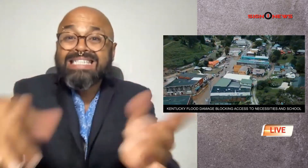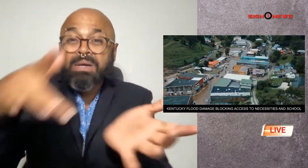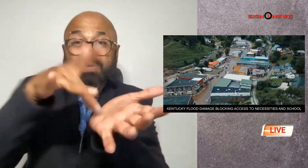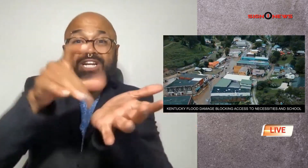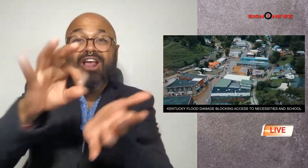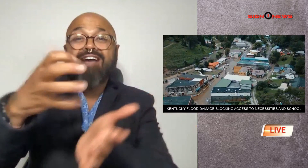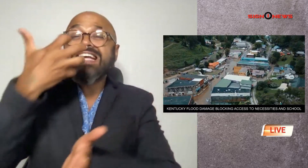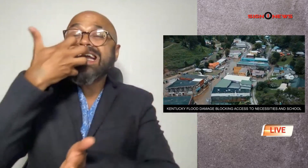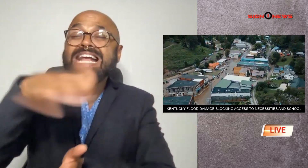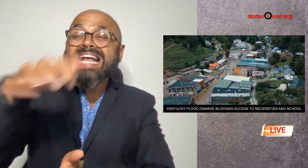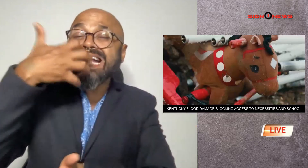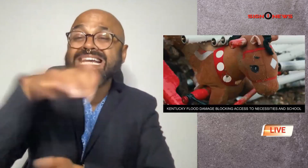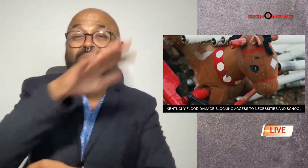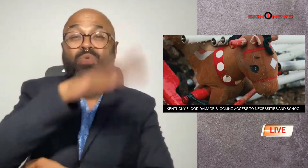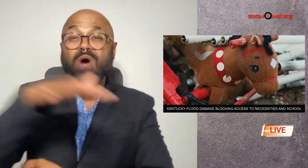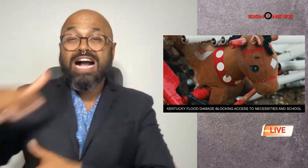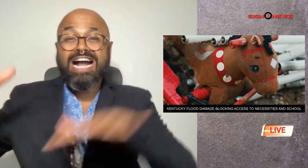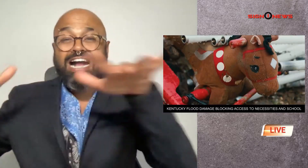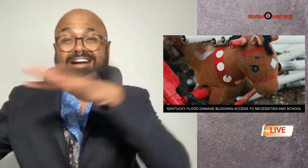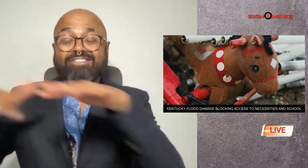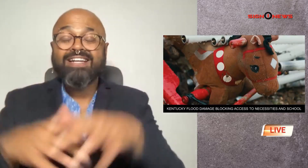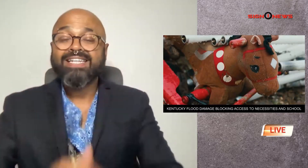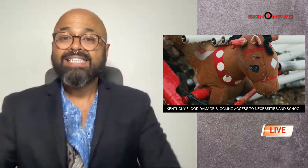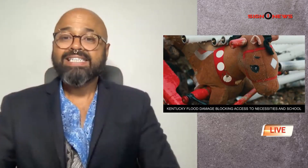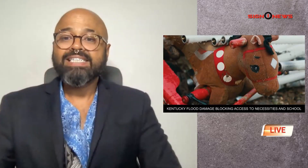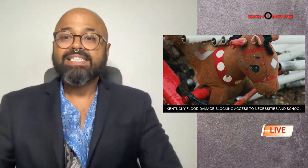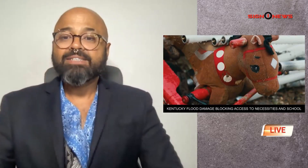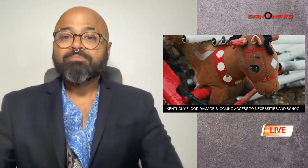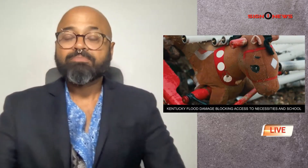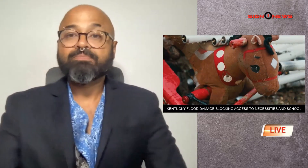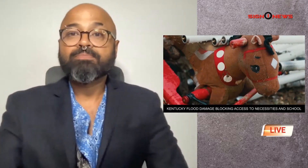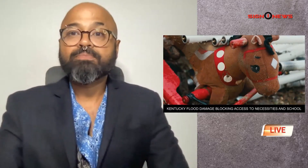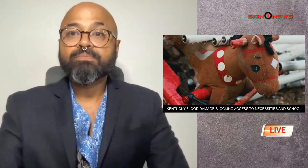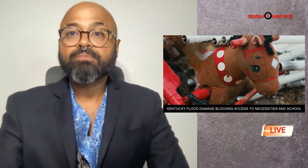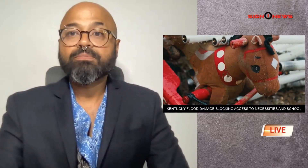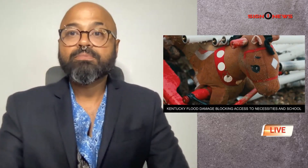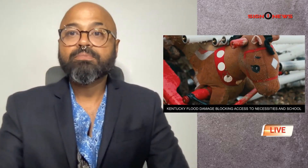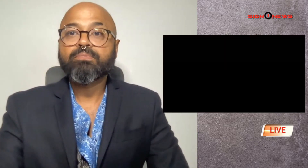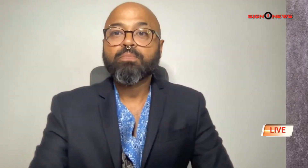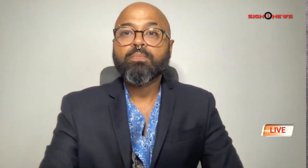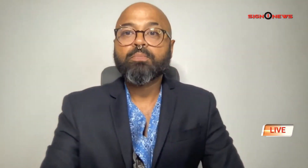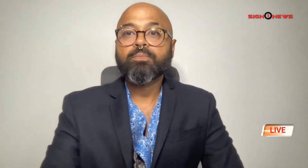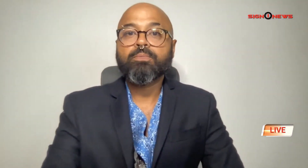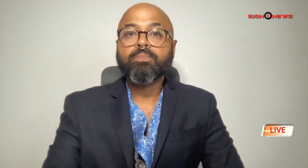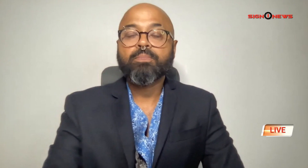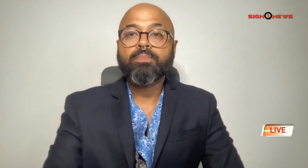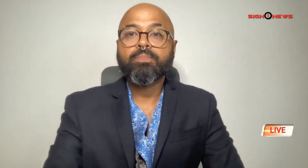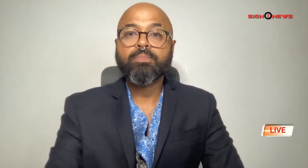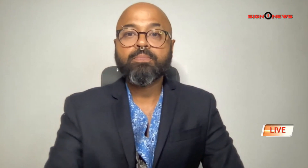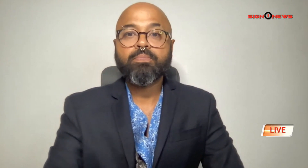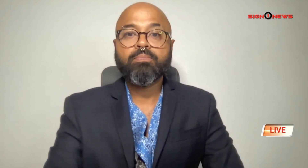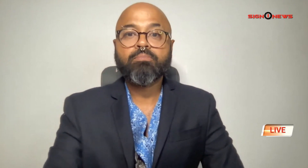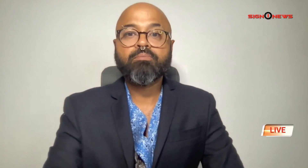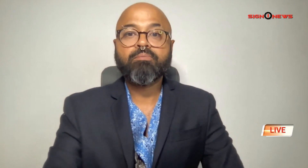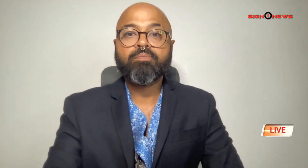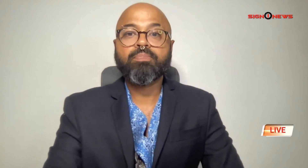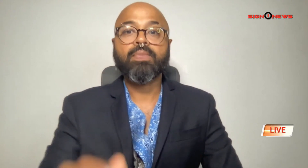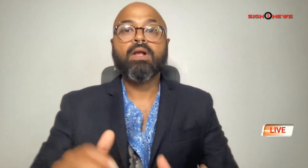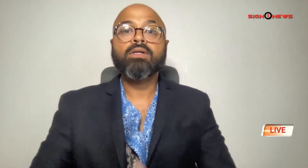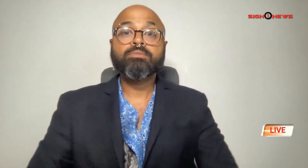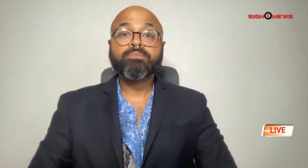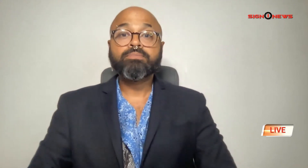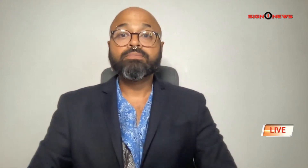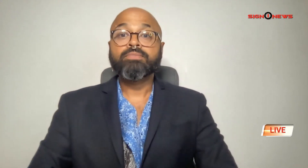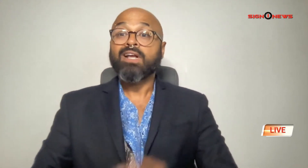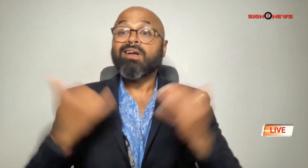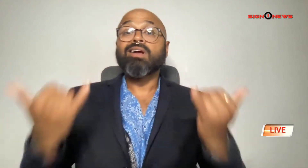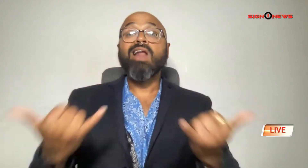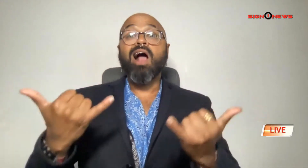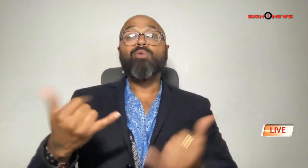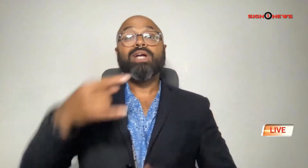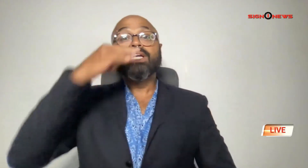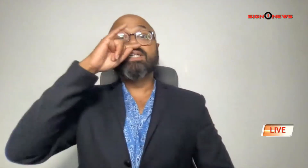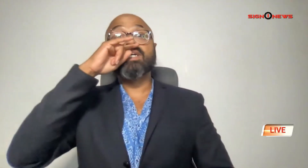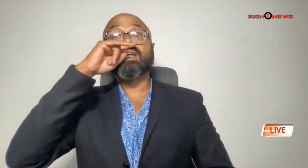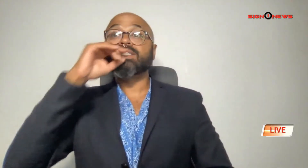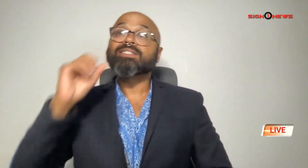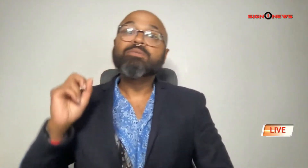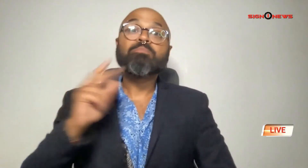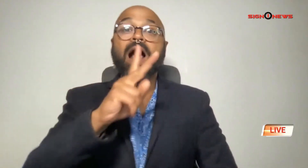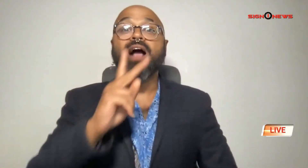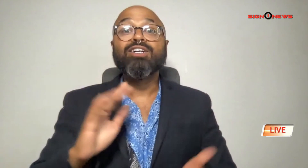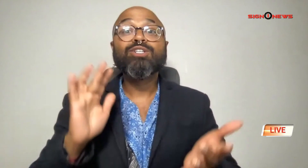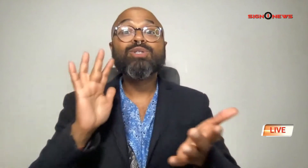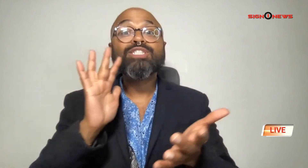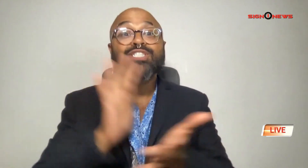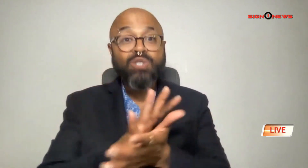which means no air conditioning in the middle of a heat wave